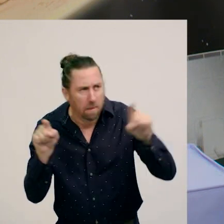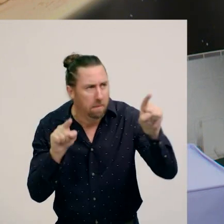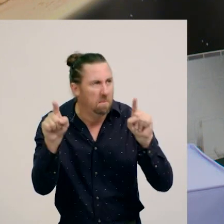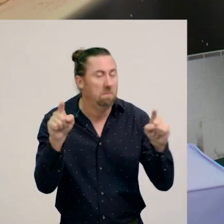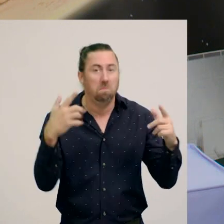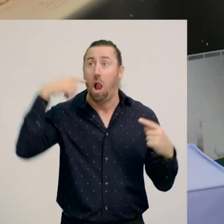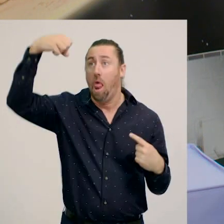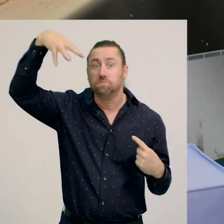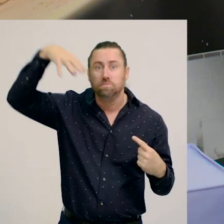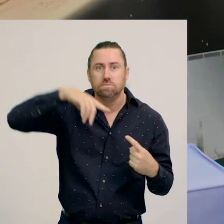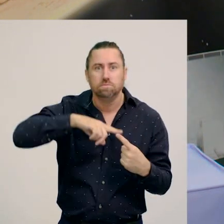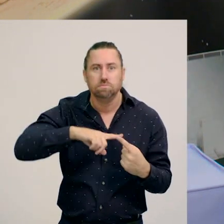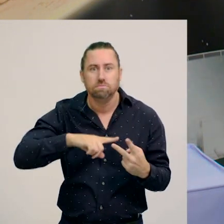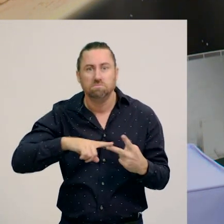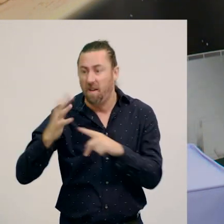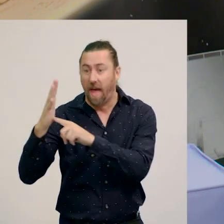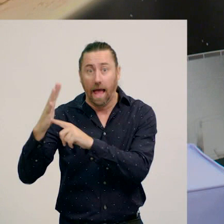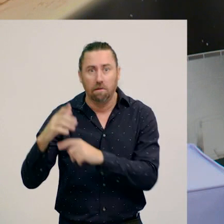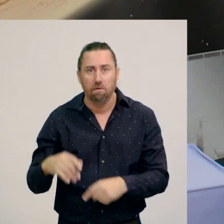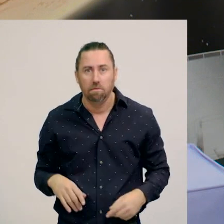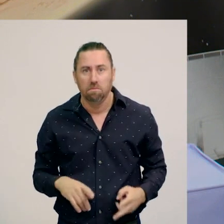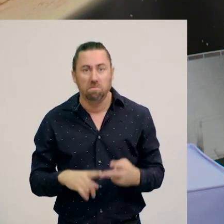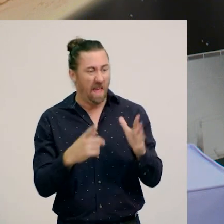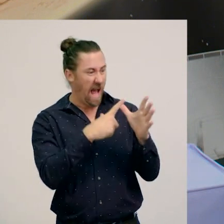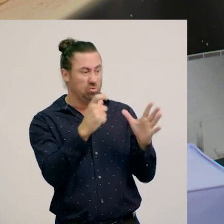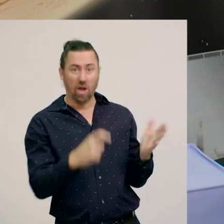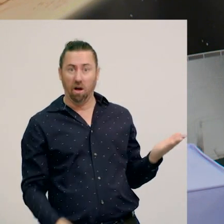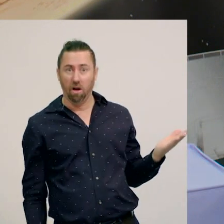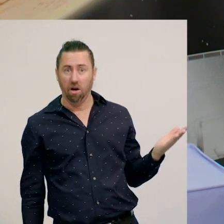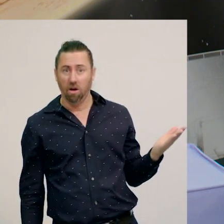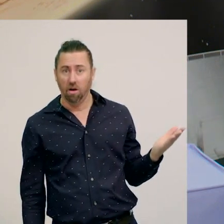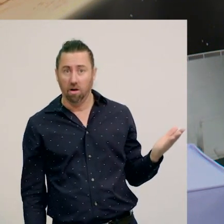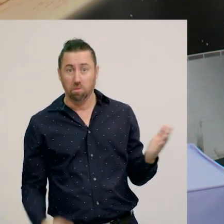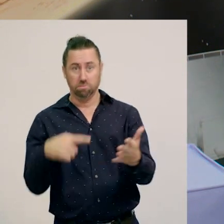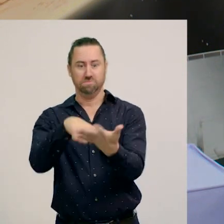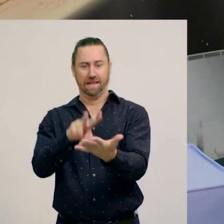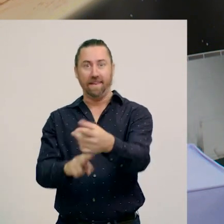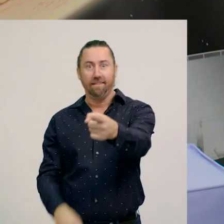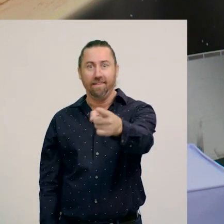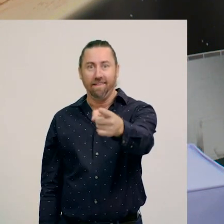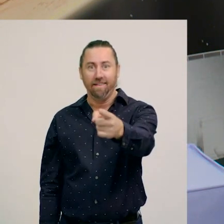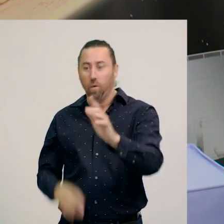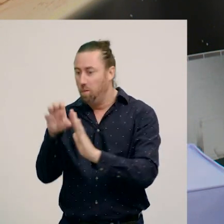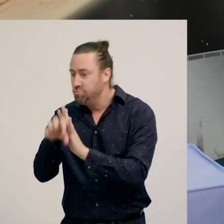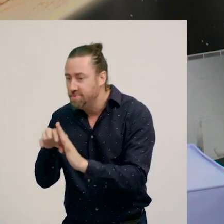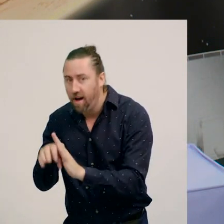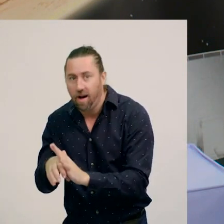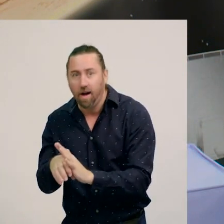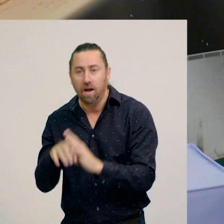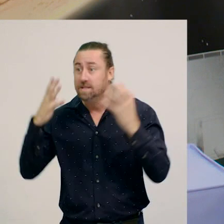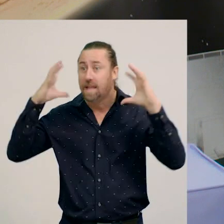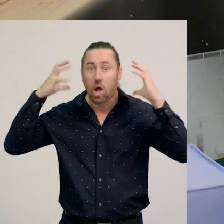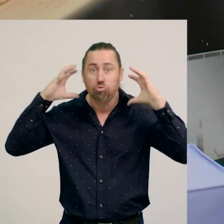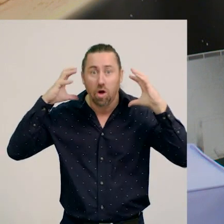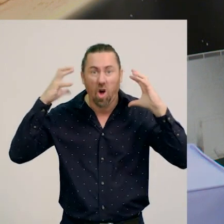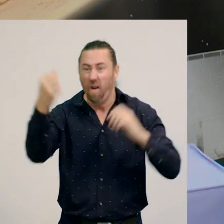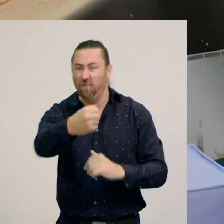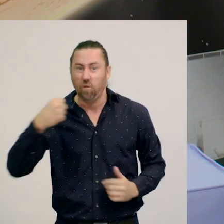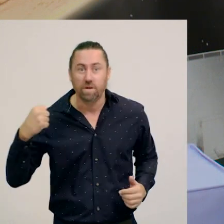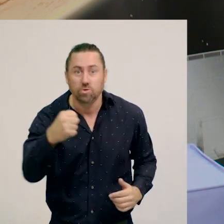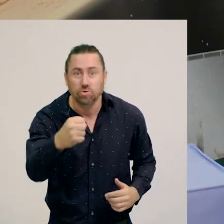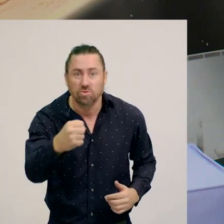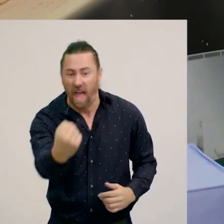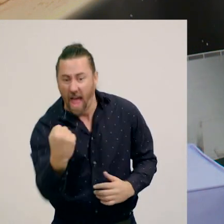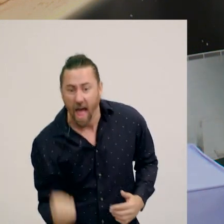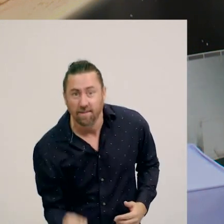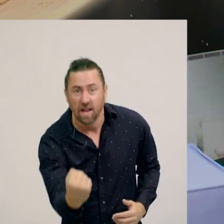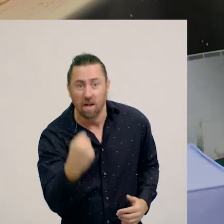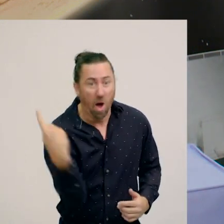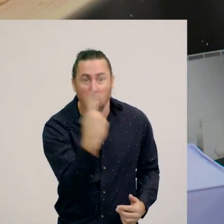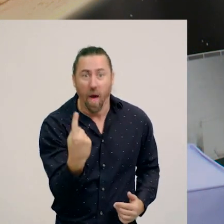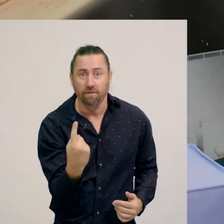Lights, fan, air-conditioning, TV, computer, stereo, refrigerator, oven, microwave!